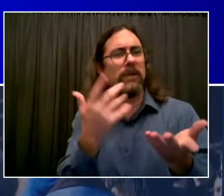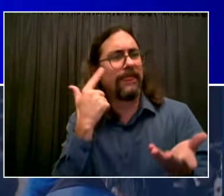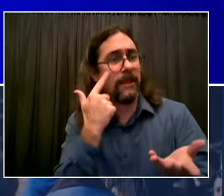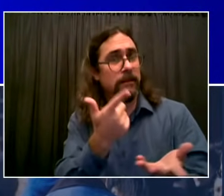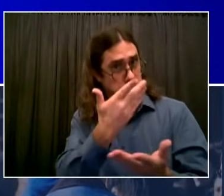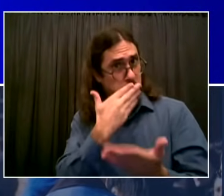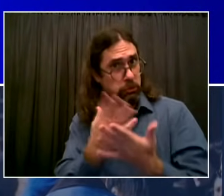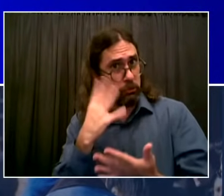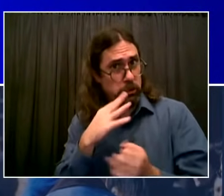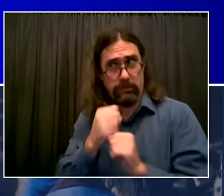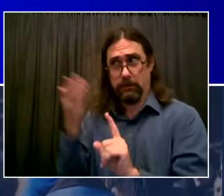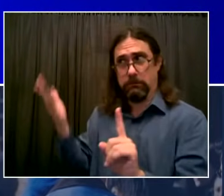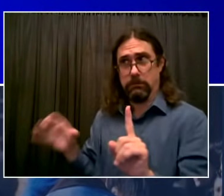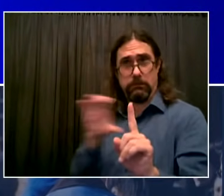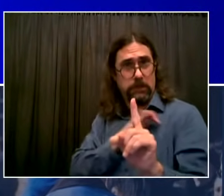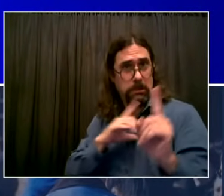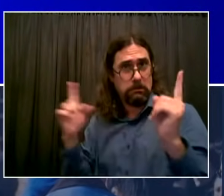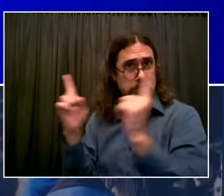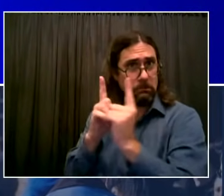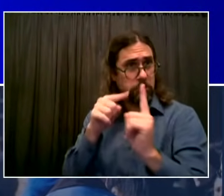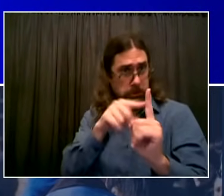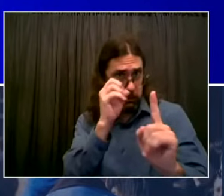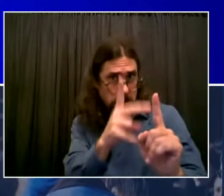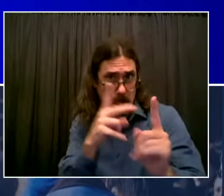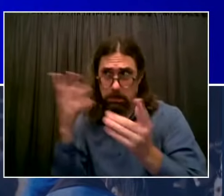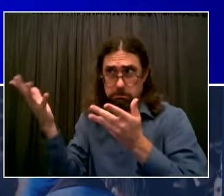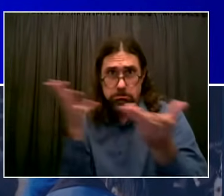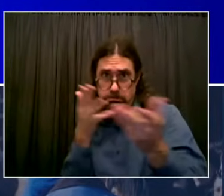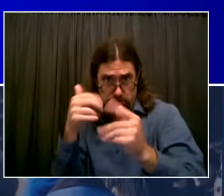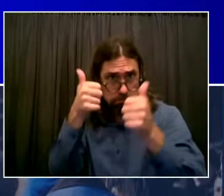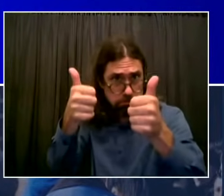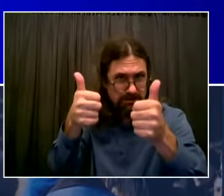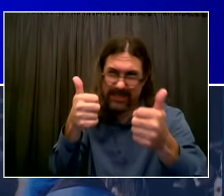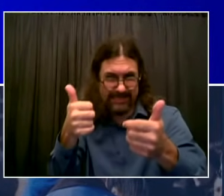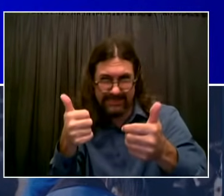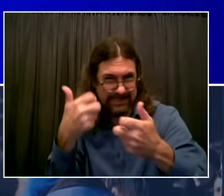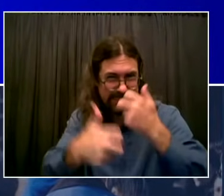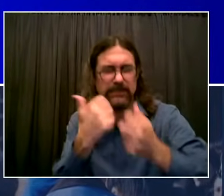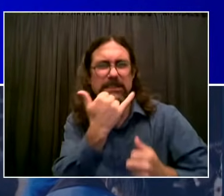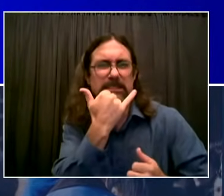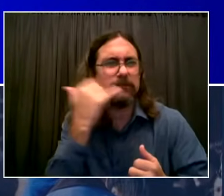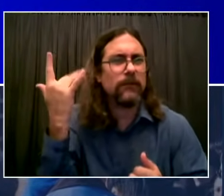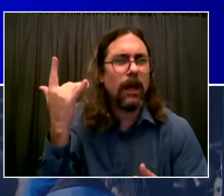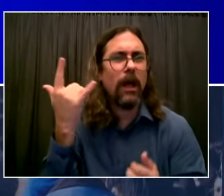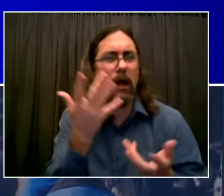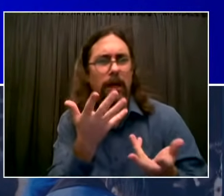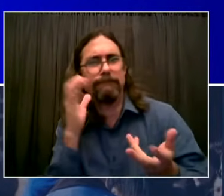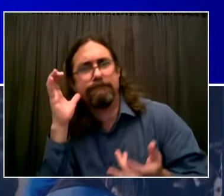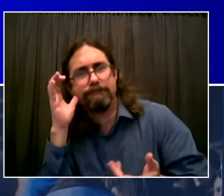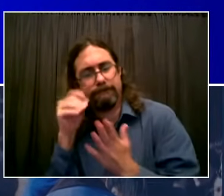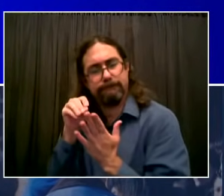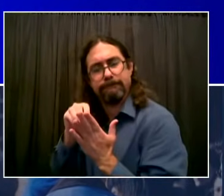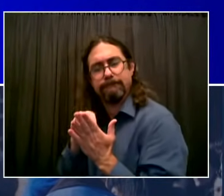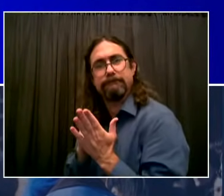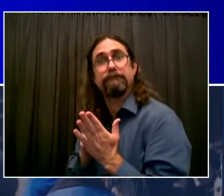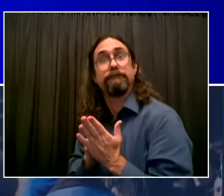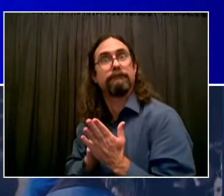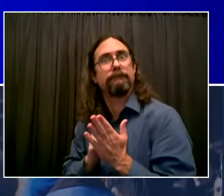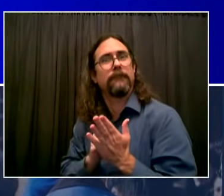MOMNET BECAUSE■ç I'VE HEARD THIS FROM NEW YORKERS FOR YEARS AND YEARS AND YEARS, LBEIEIVNG IN THE NYPD, BUT WANTING SOME OF THEOS INTERACTIONS TO BE